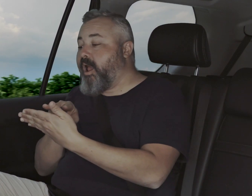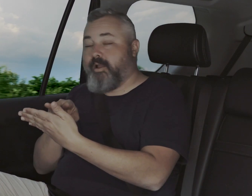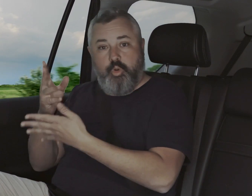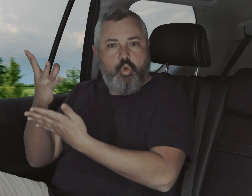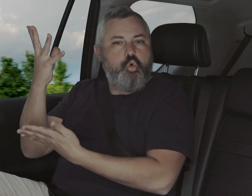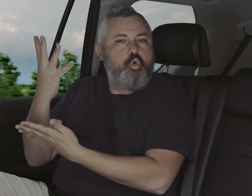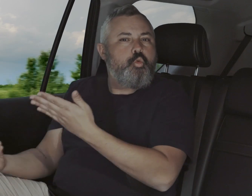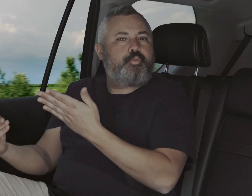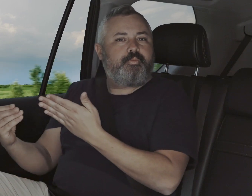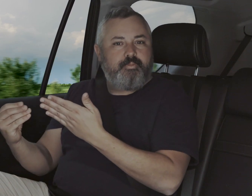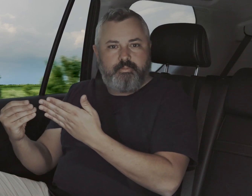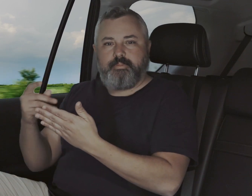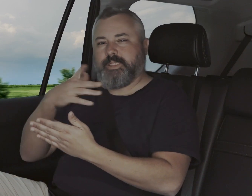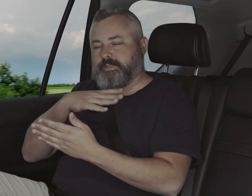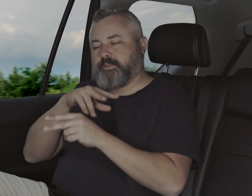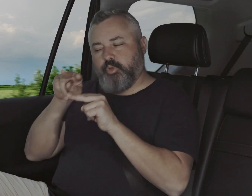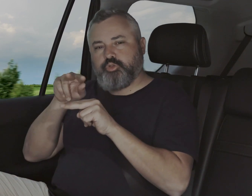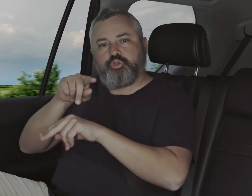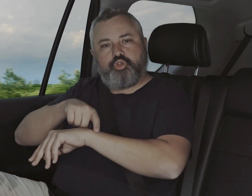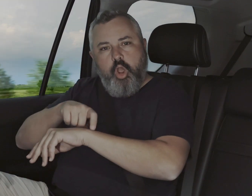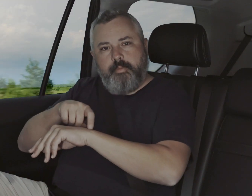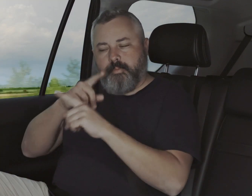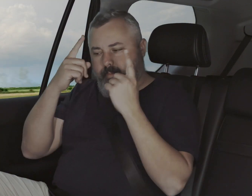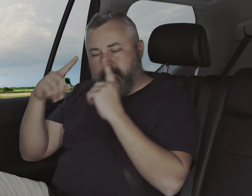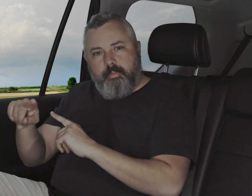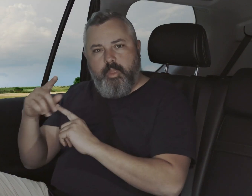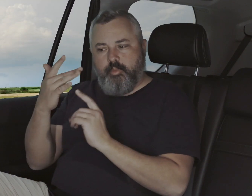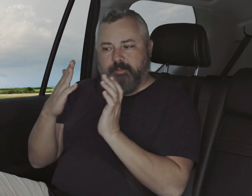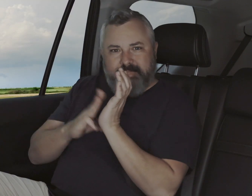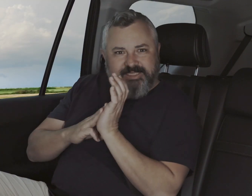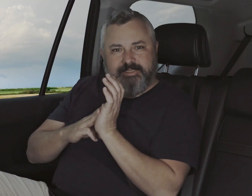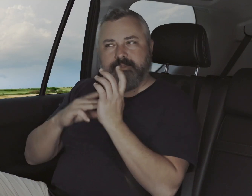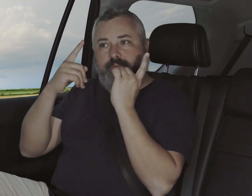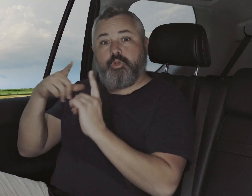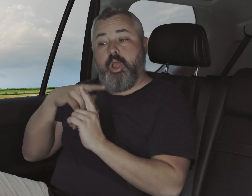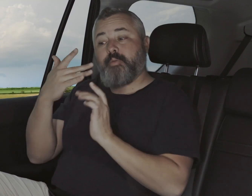and this can be very expensive. So please keep an eye on the amount of time you spend watching your streaming service.